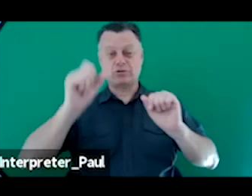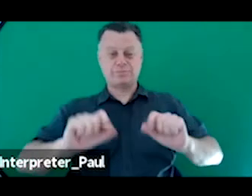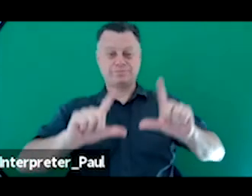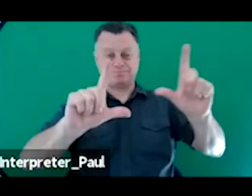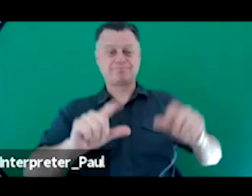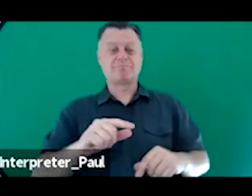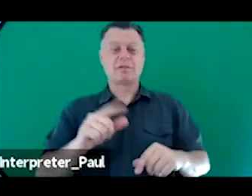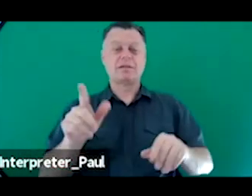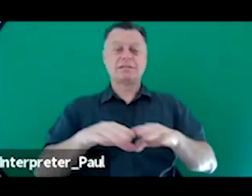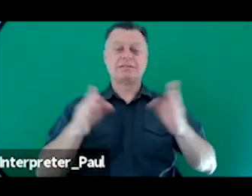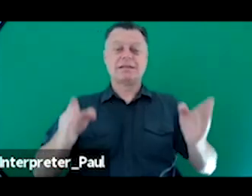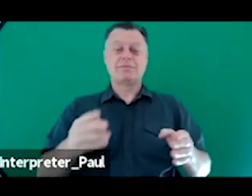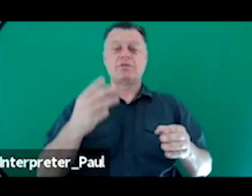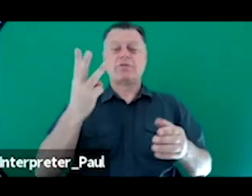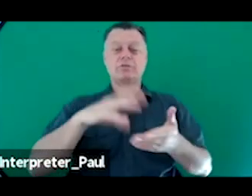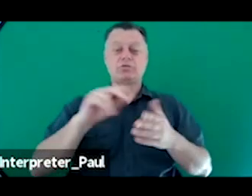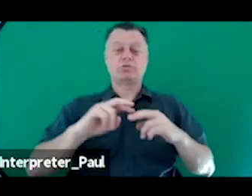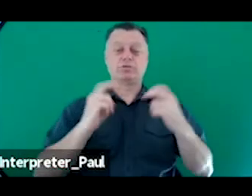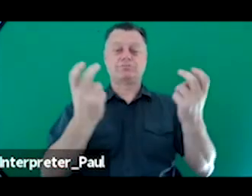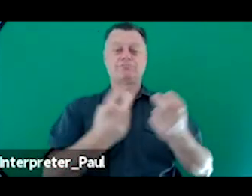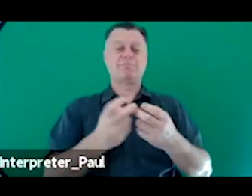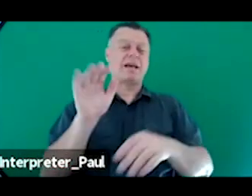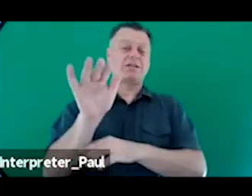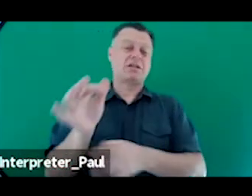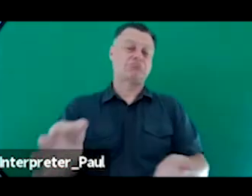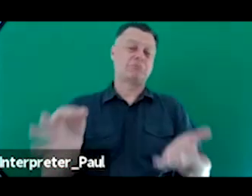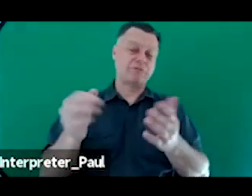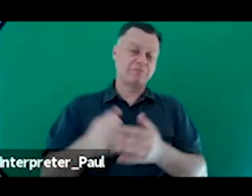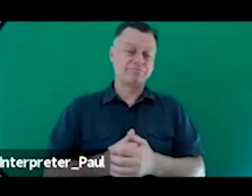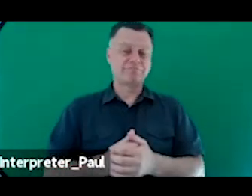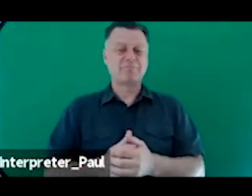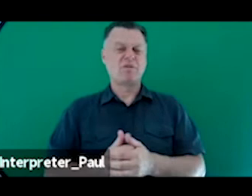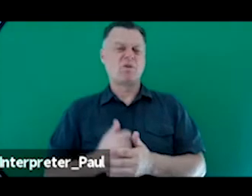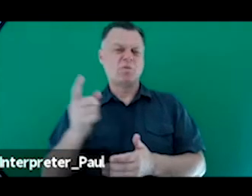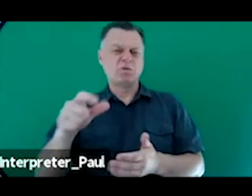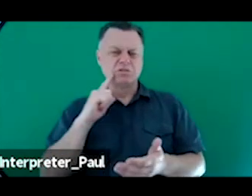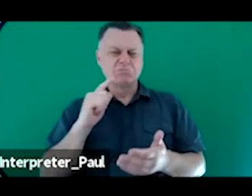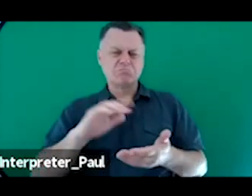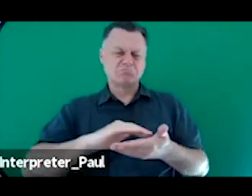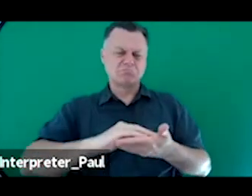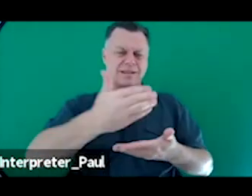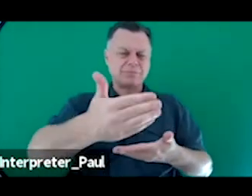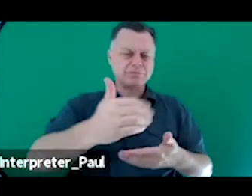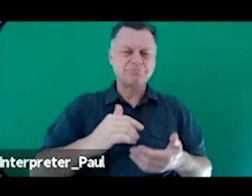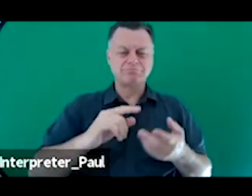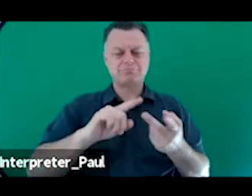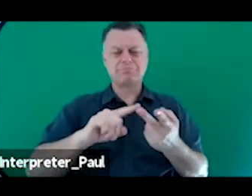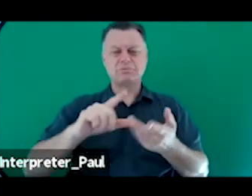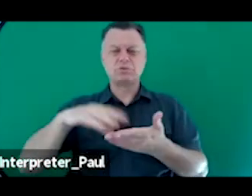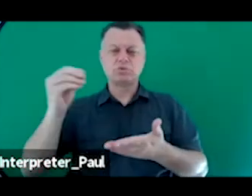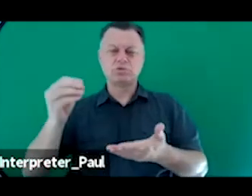One has his laptop open. Another is drinking coffee. Another one is talking with the other two.